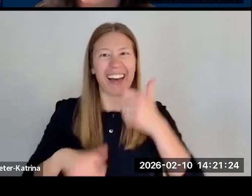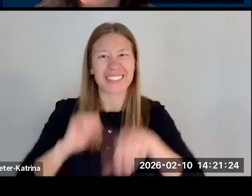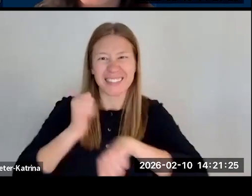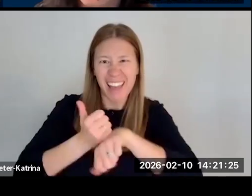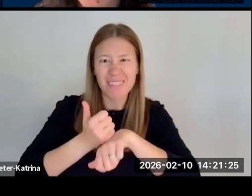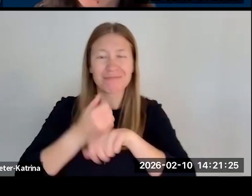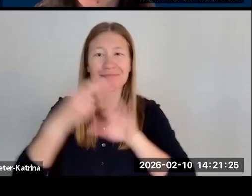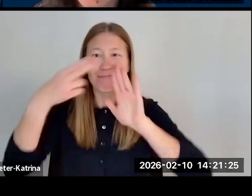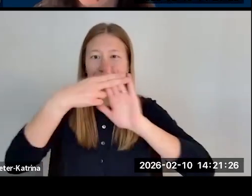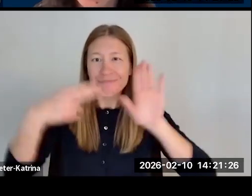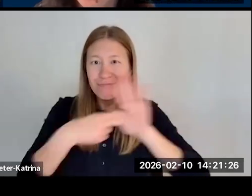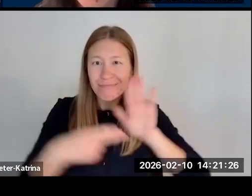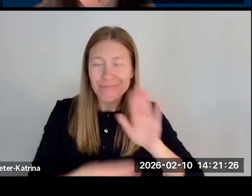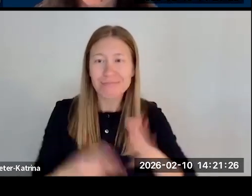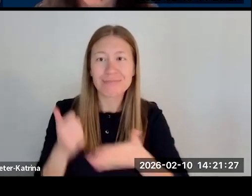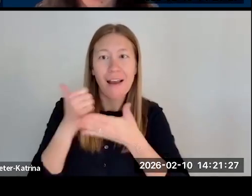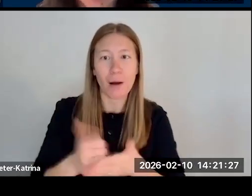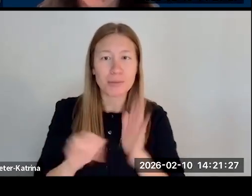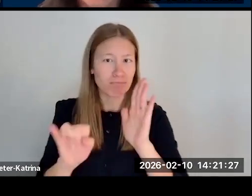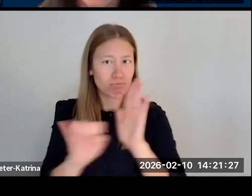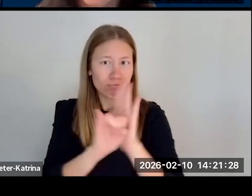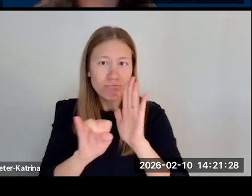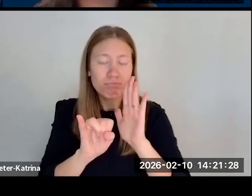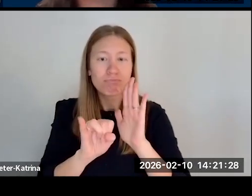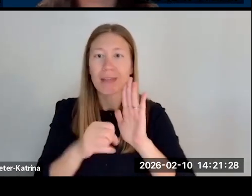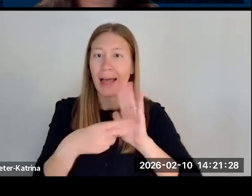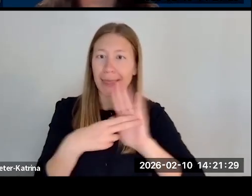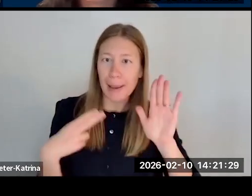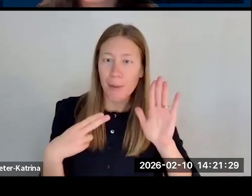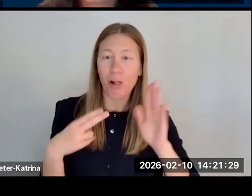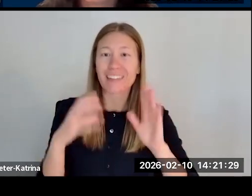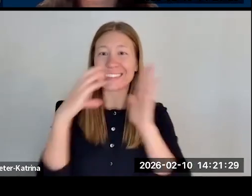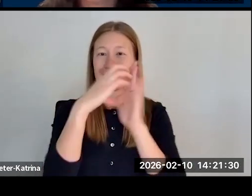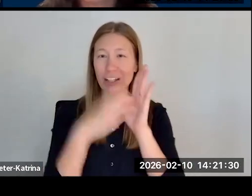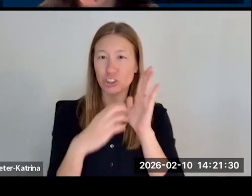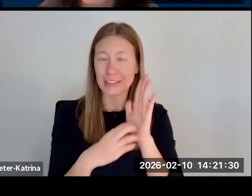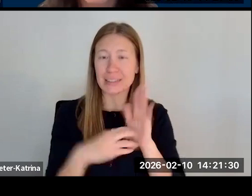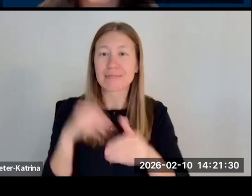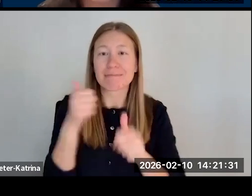that are used to designate sections in a page. So we start with heading level one